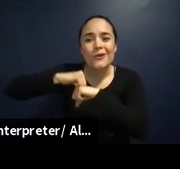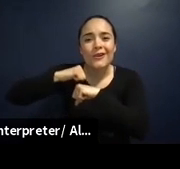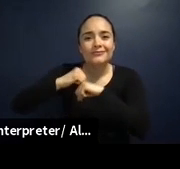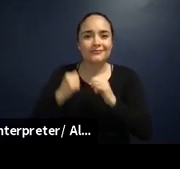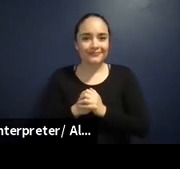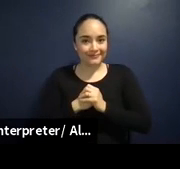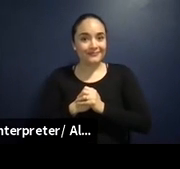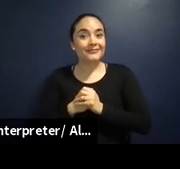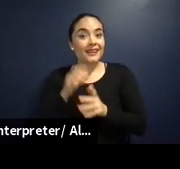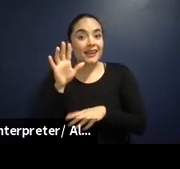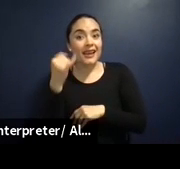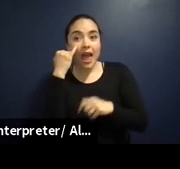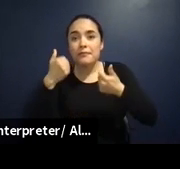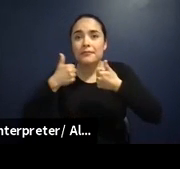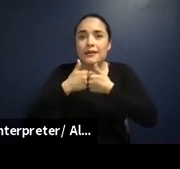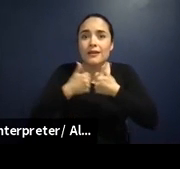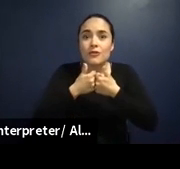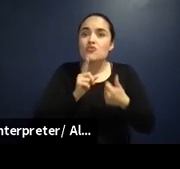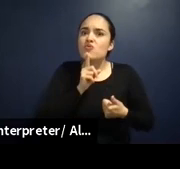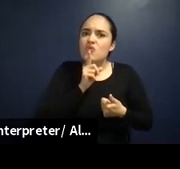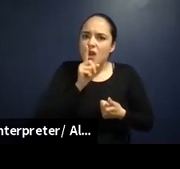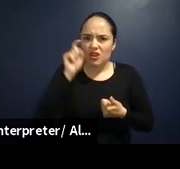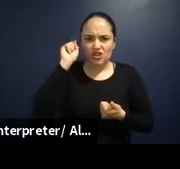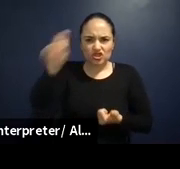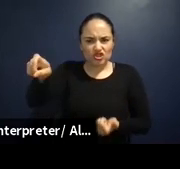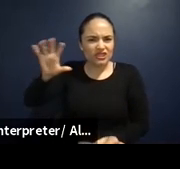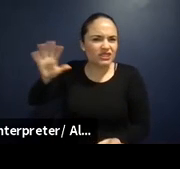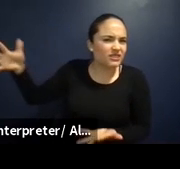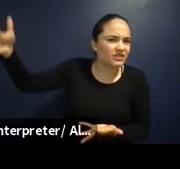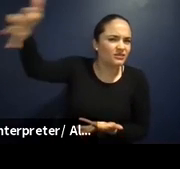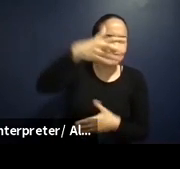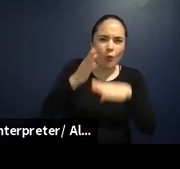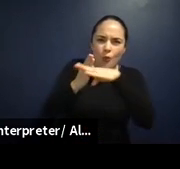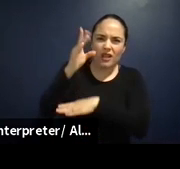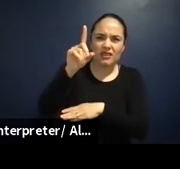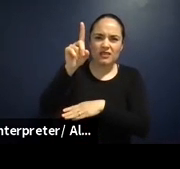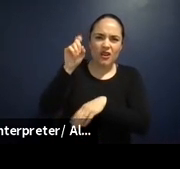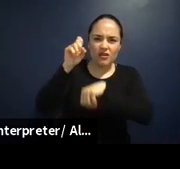[Kim]: Yeah, unfortunately, but it looks like your your gold block is quite rich, so that's good.